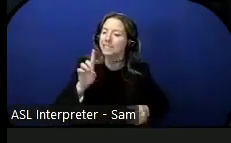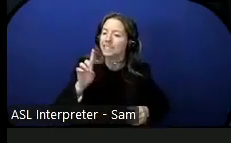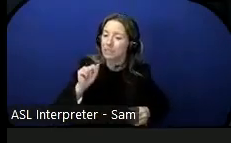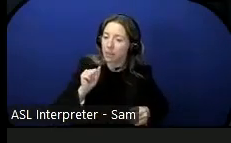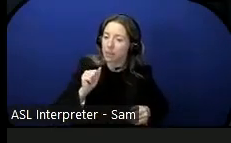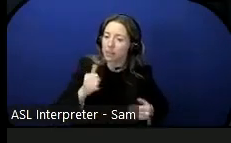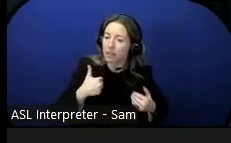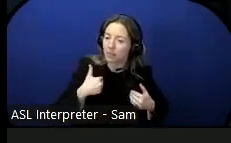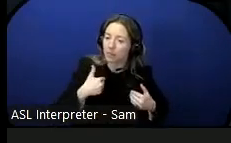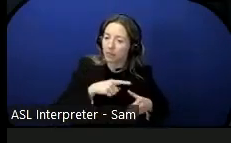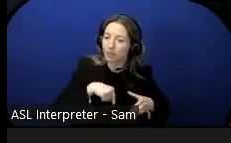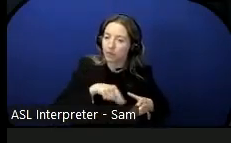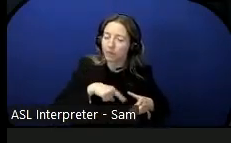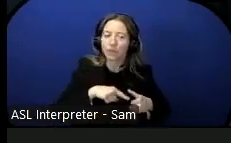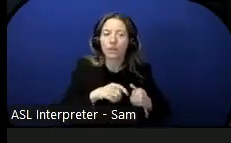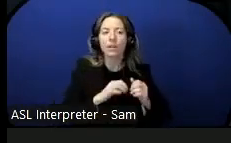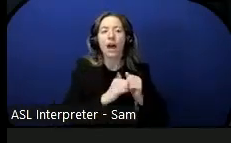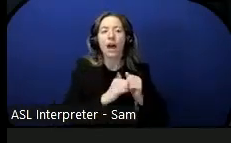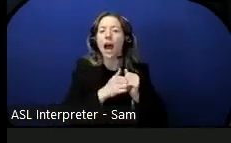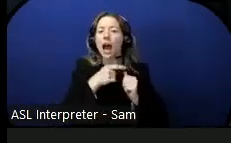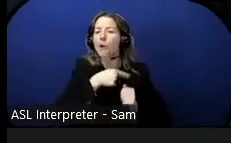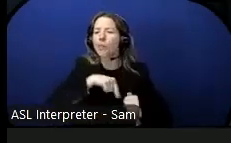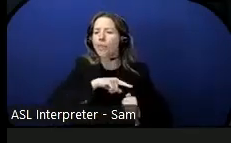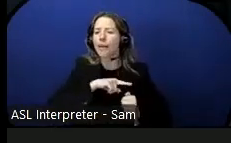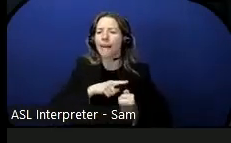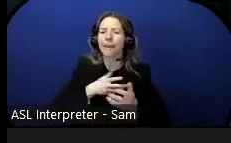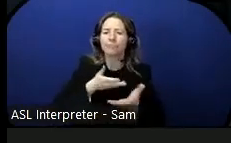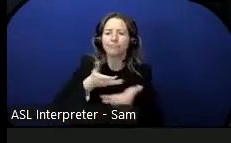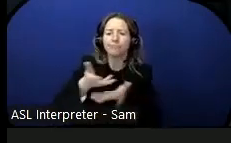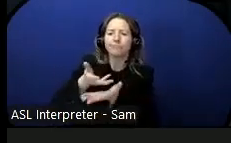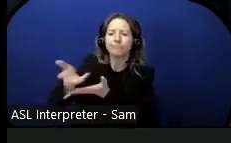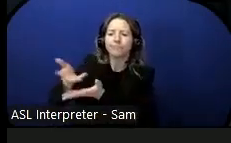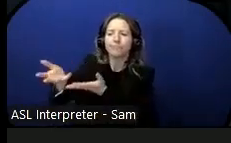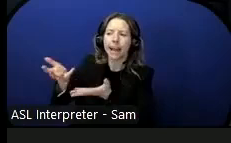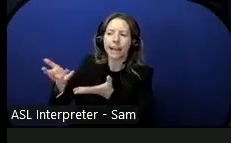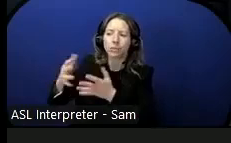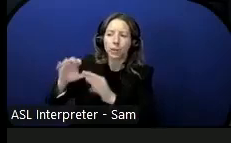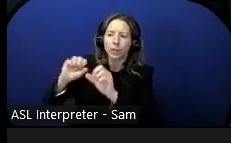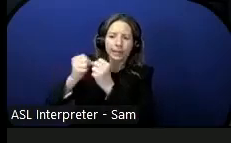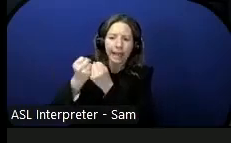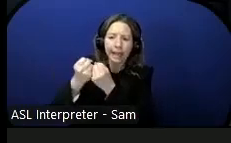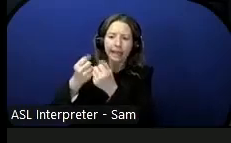and some of the development needs that allow us to interact and access information.